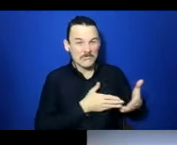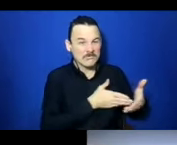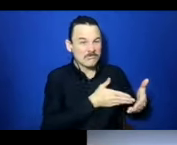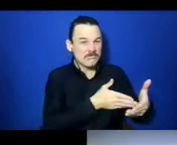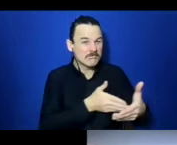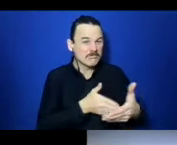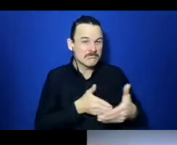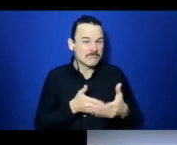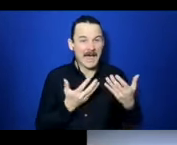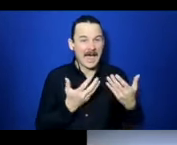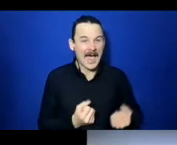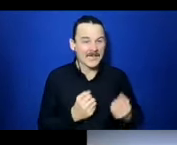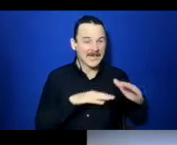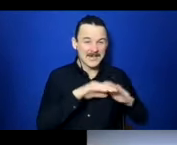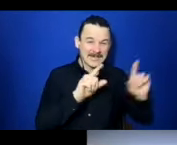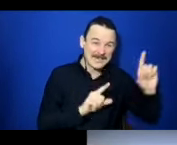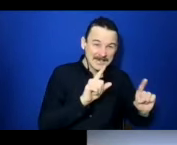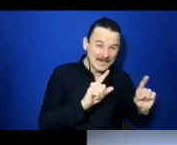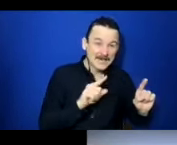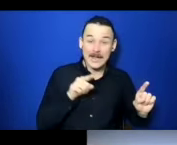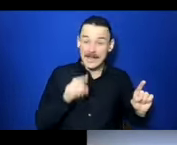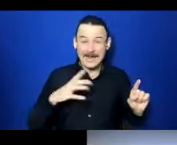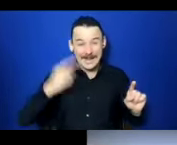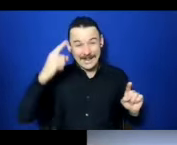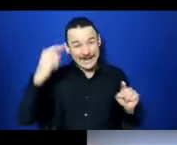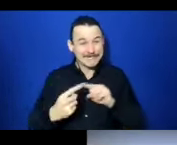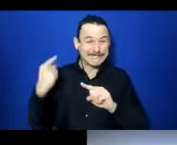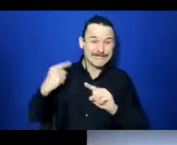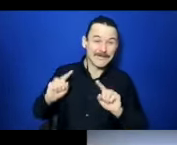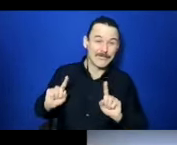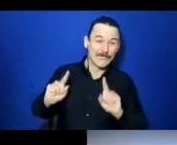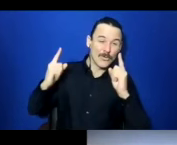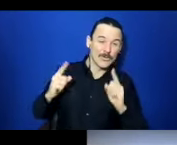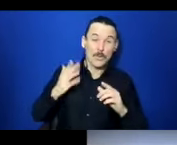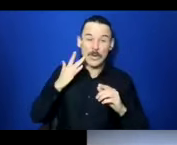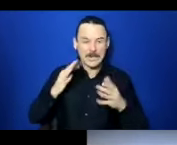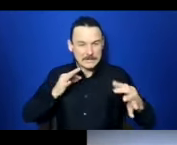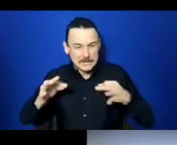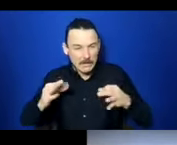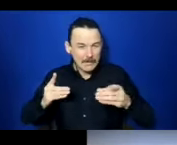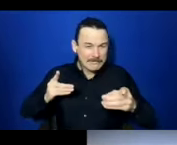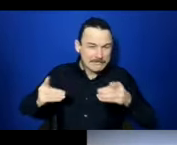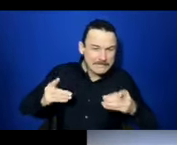in the testing, in the rollout, so really a strong commitment to universal design